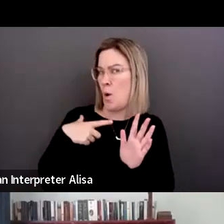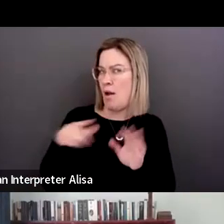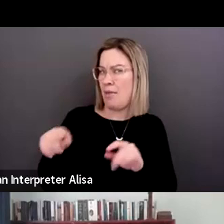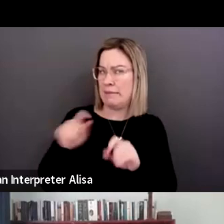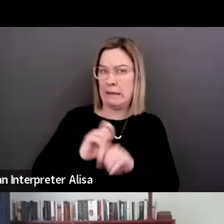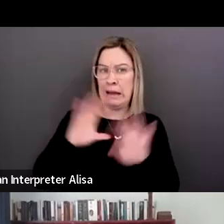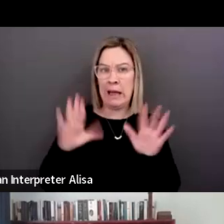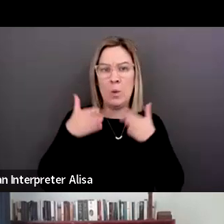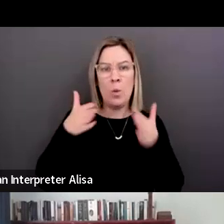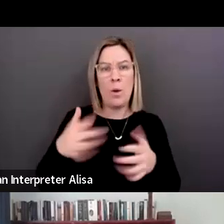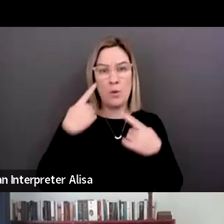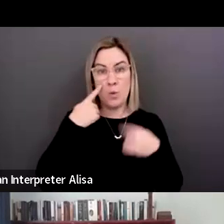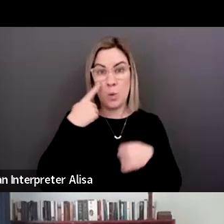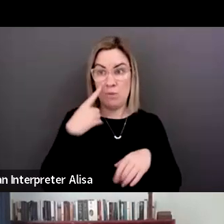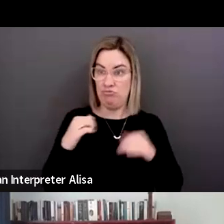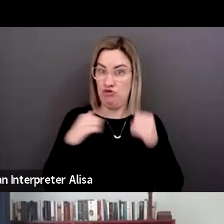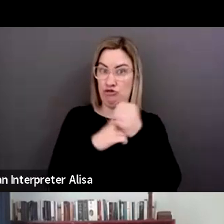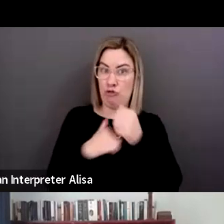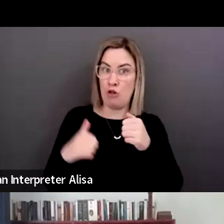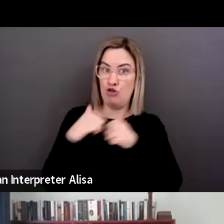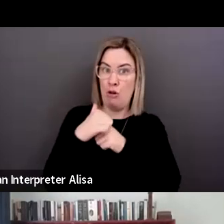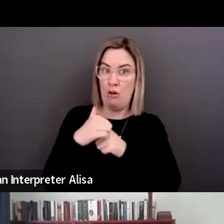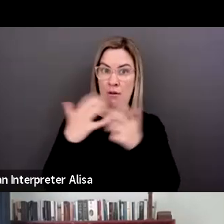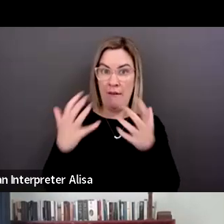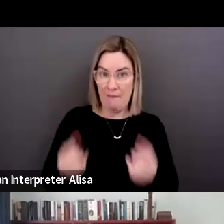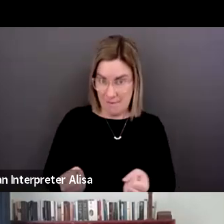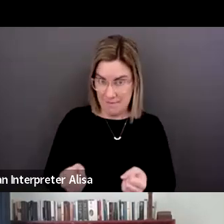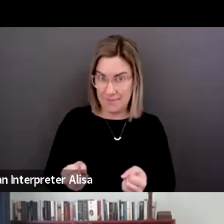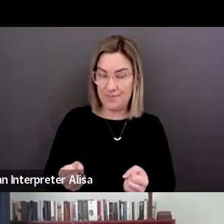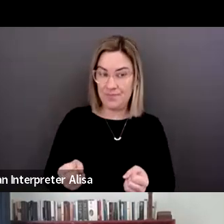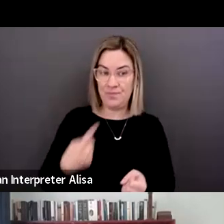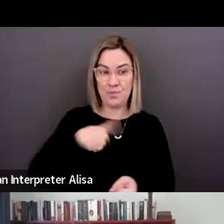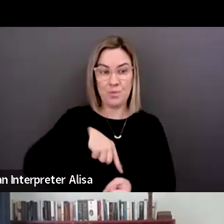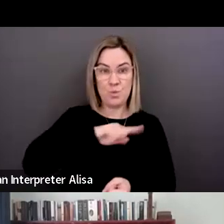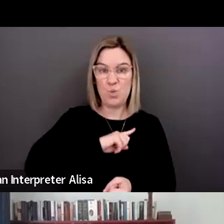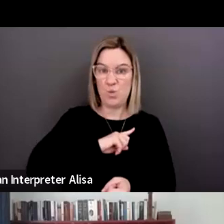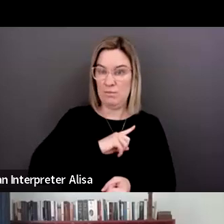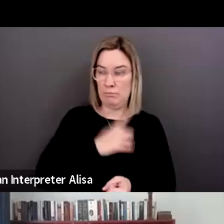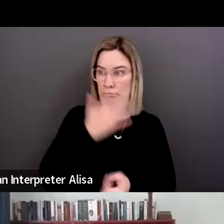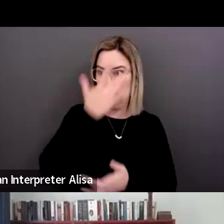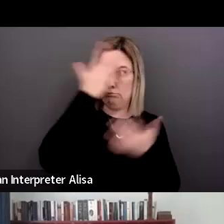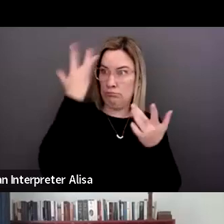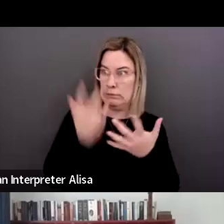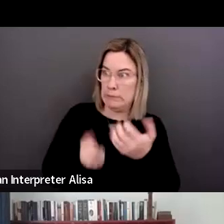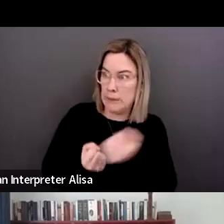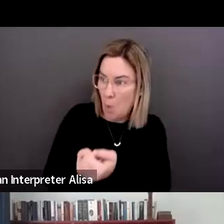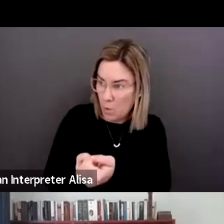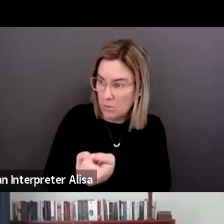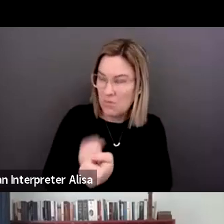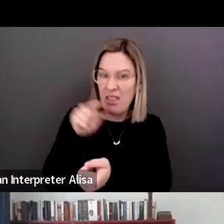gears we could shift to work towards things. We looked at divestment. It's